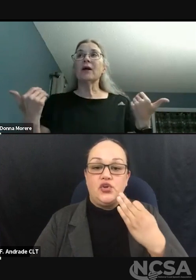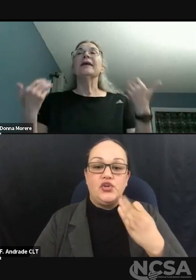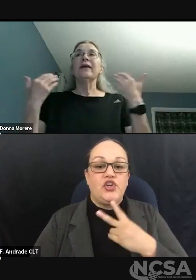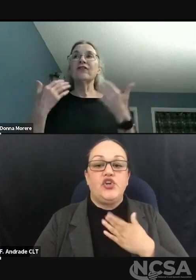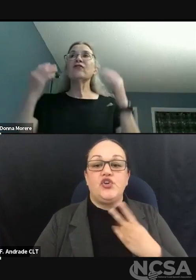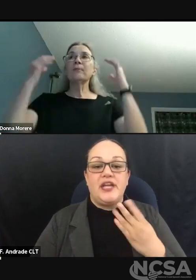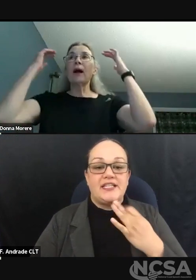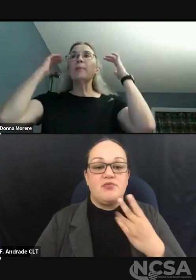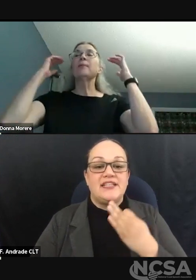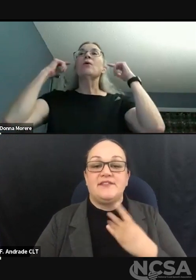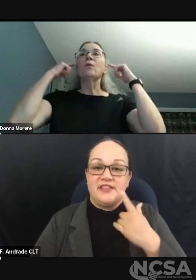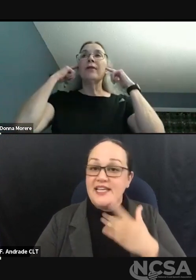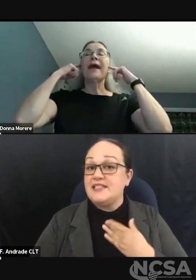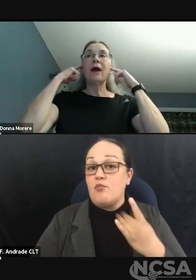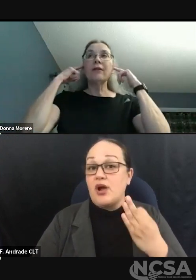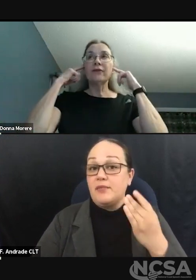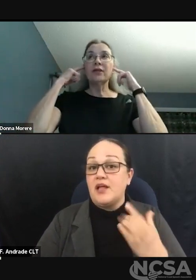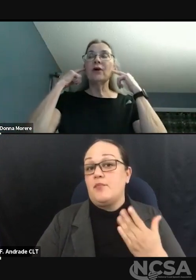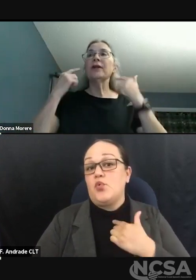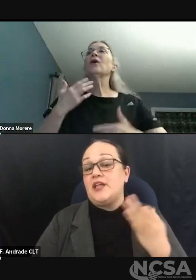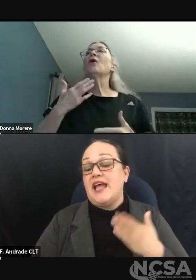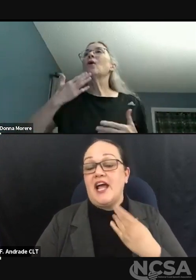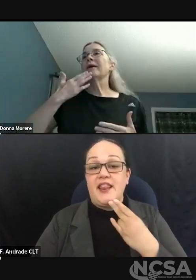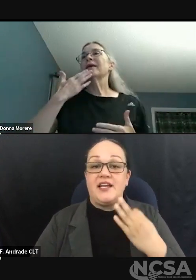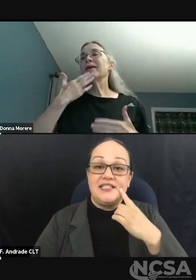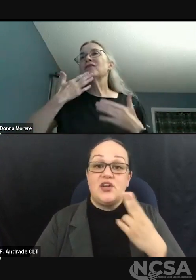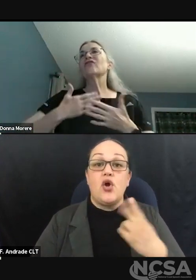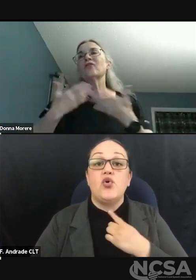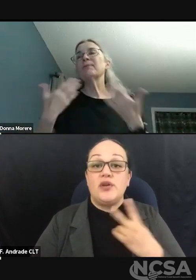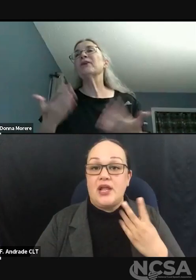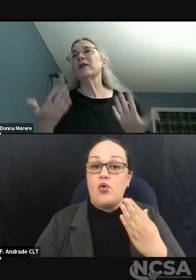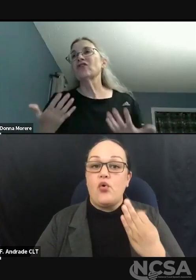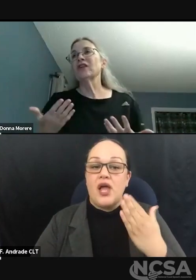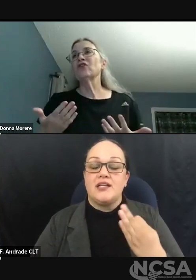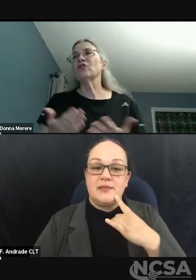is this a problem with how they're decoding or is it just a speech production issue